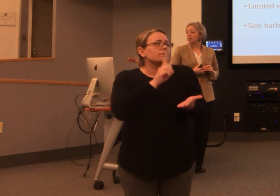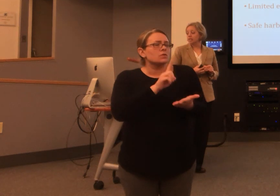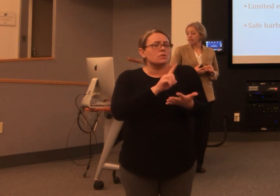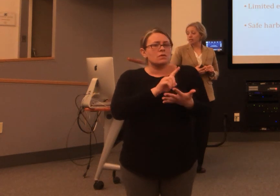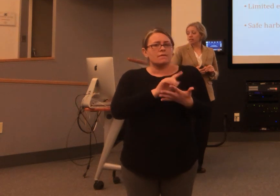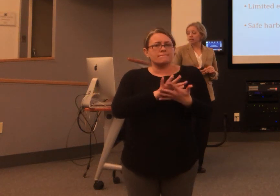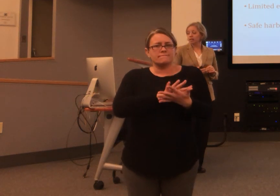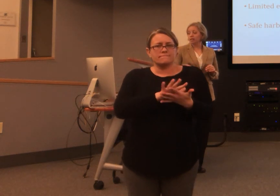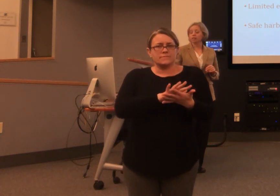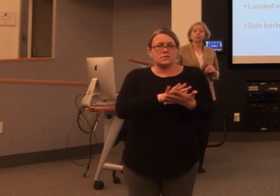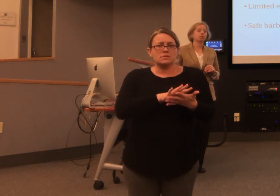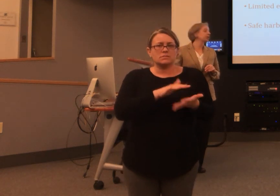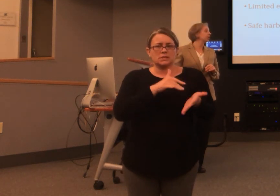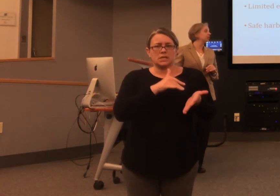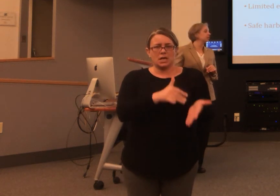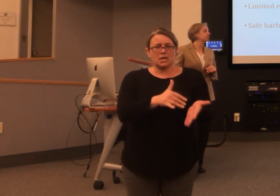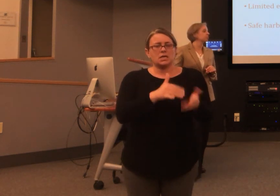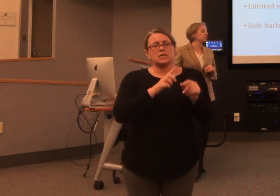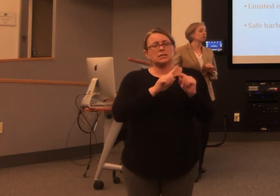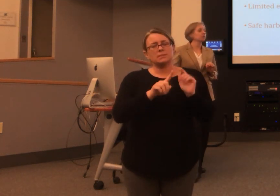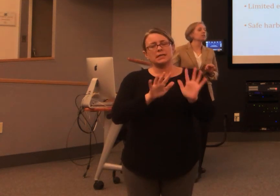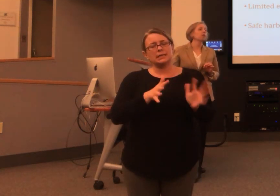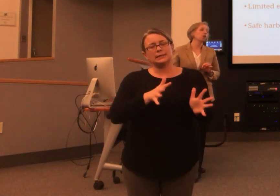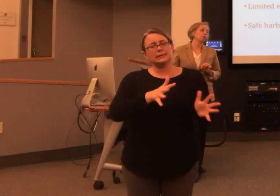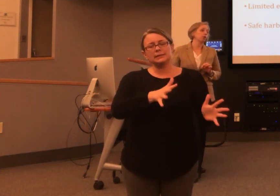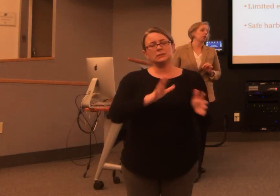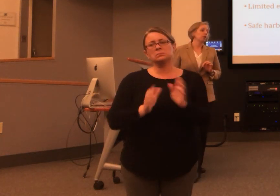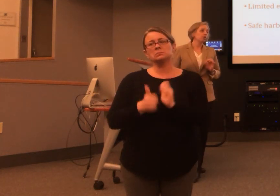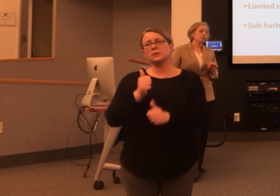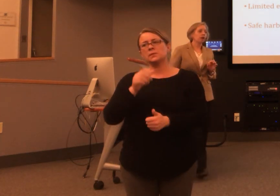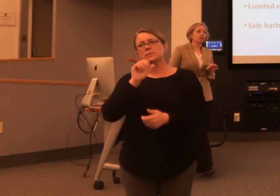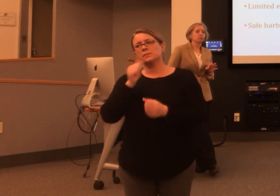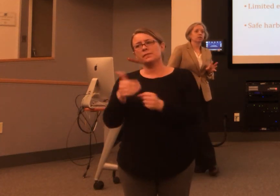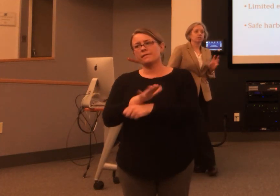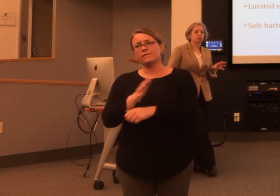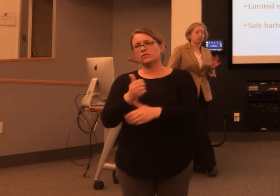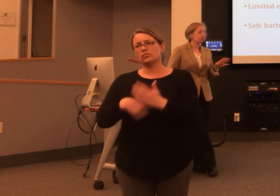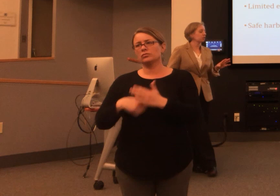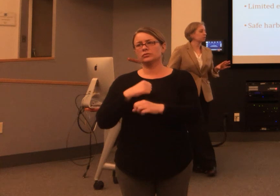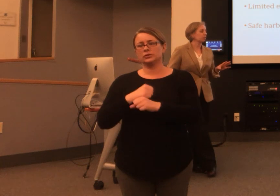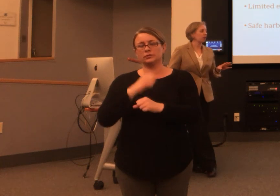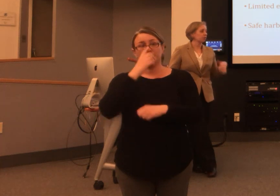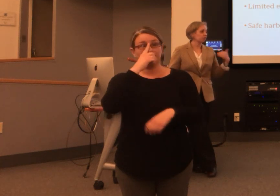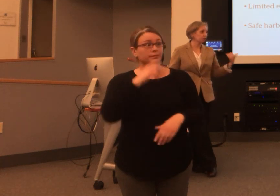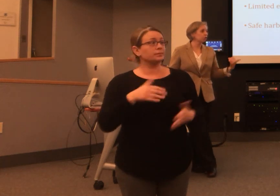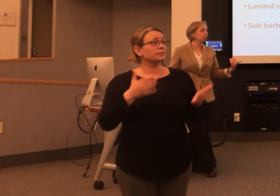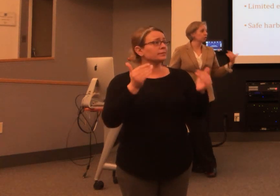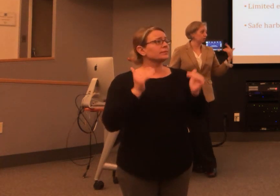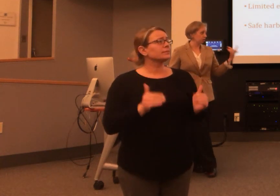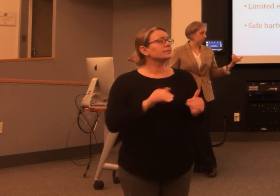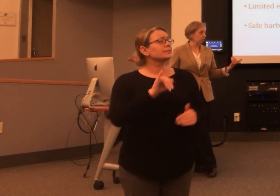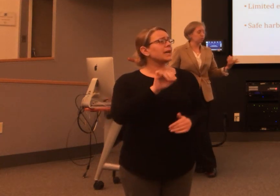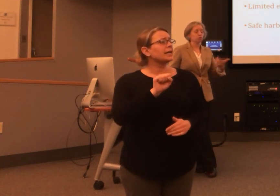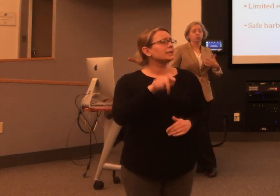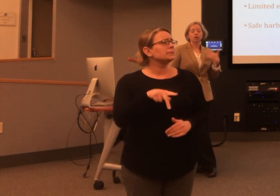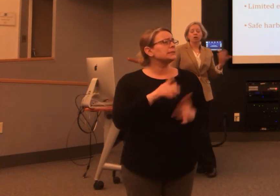The second thing is it created what's called a safe harbor for ISPs, known as Internet Service Providers, like Google, YouTube,